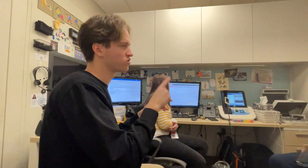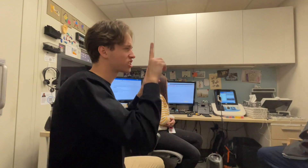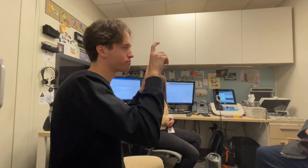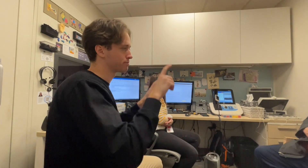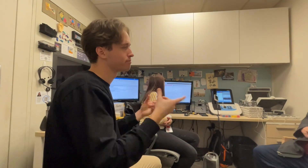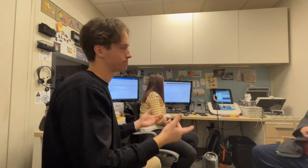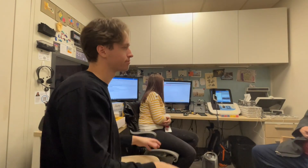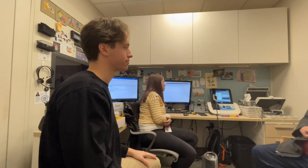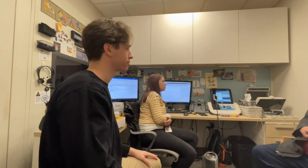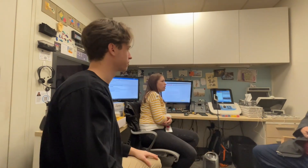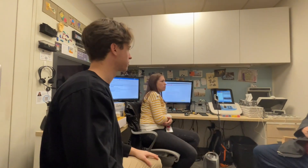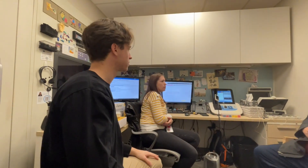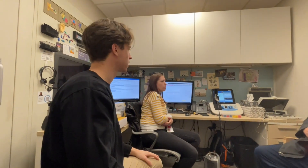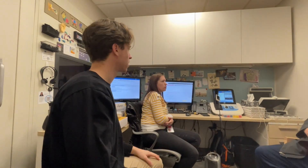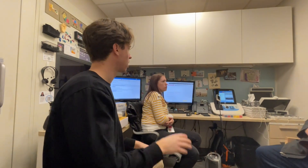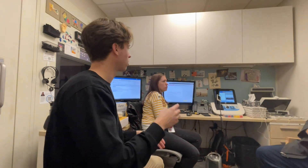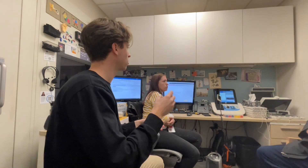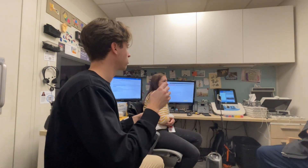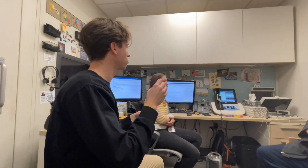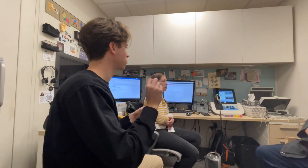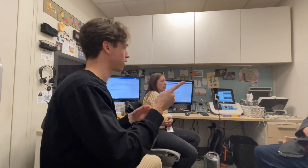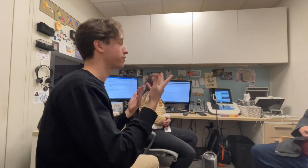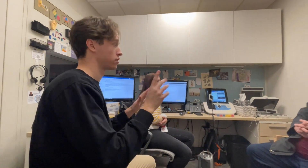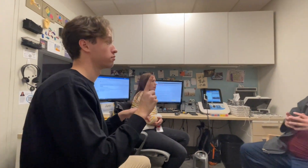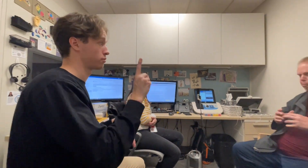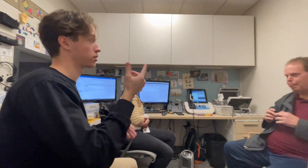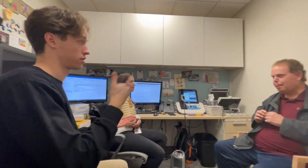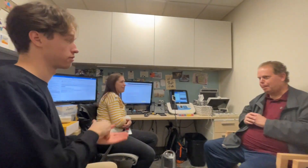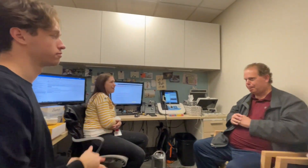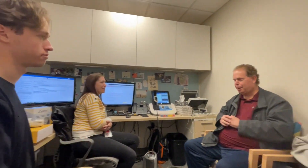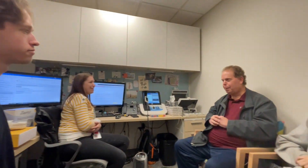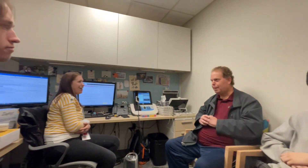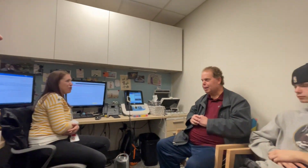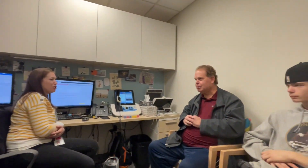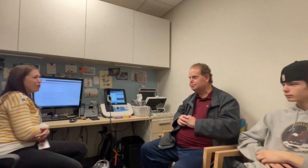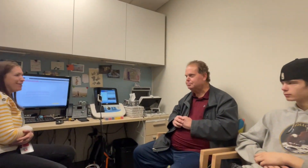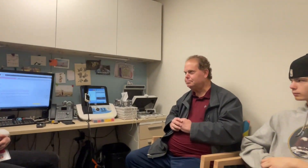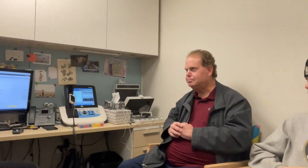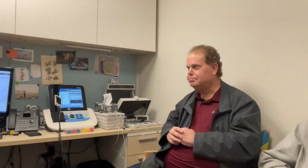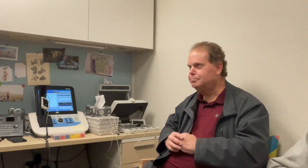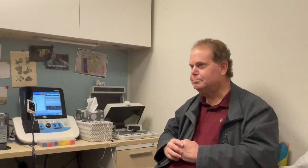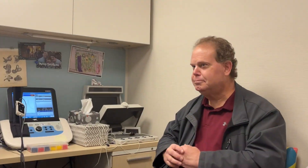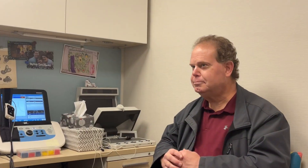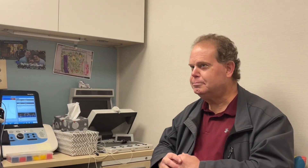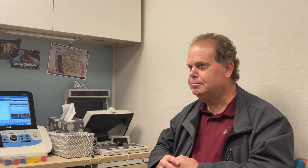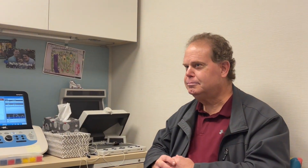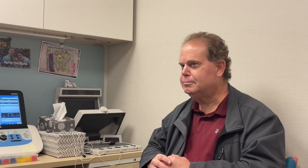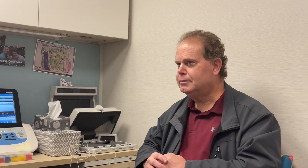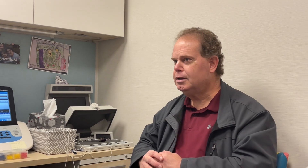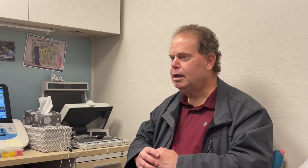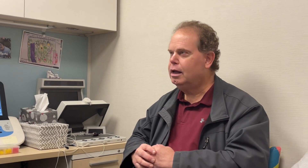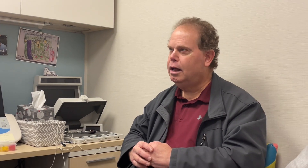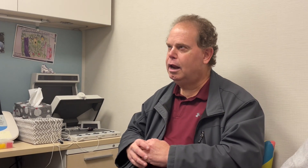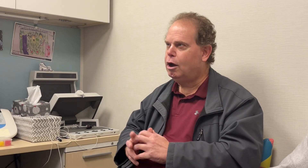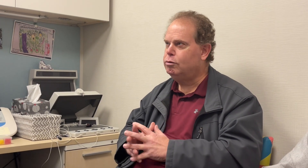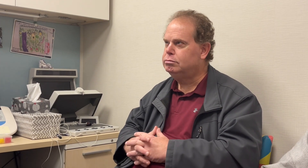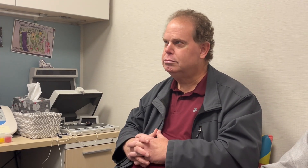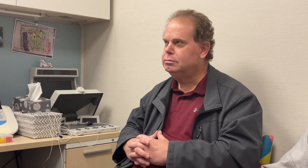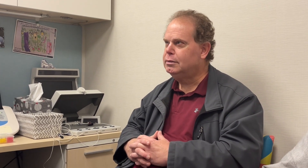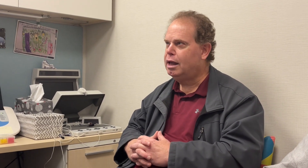there's another little adjustment one two three how you doing hello